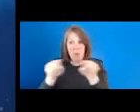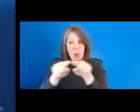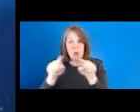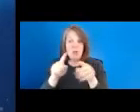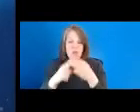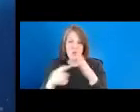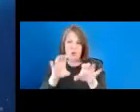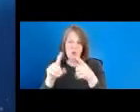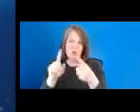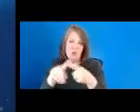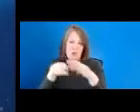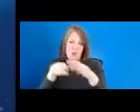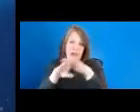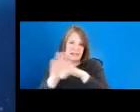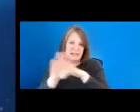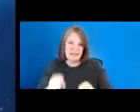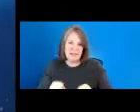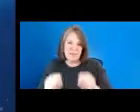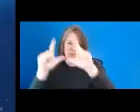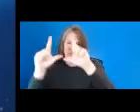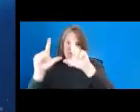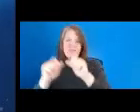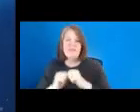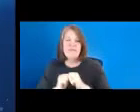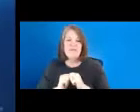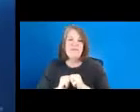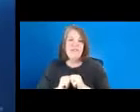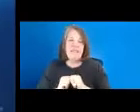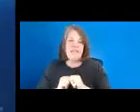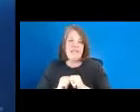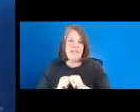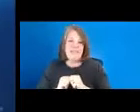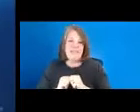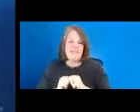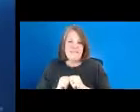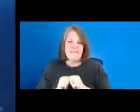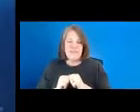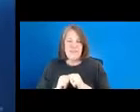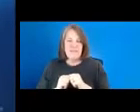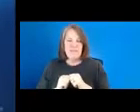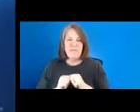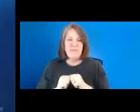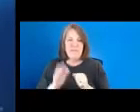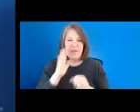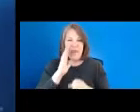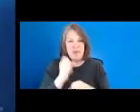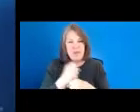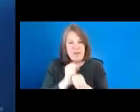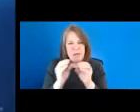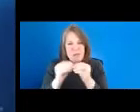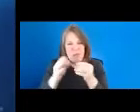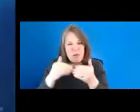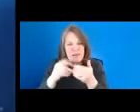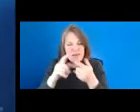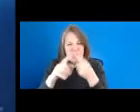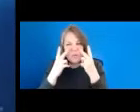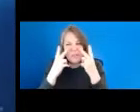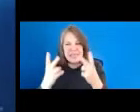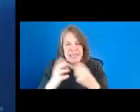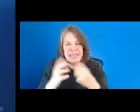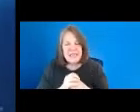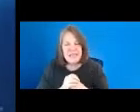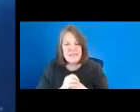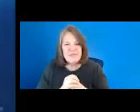16:22:10 Let me get this up a little bit so it is a little bit easier to see.